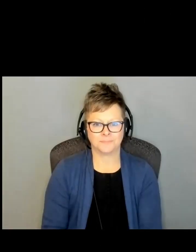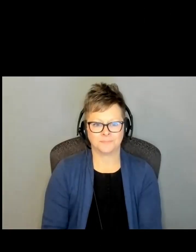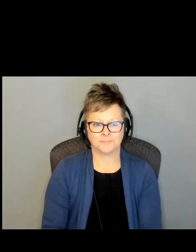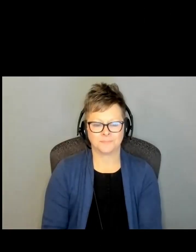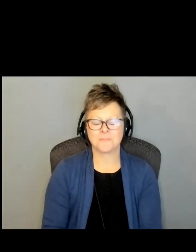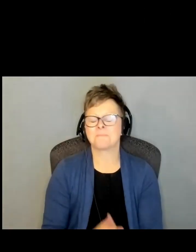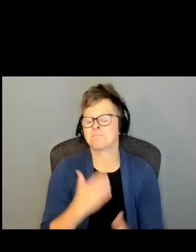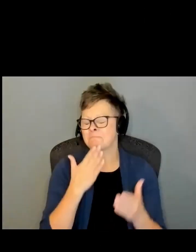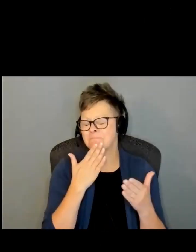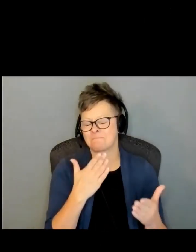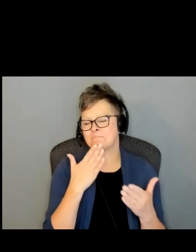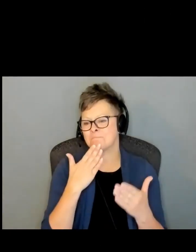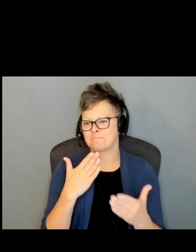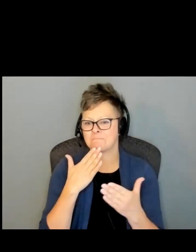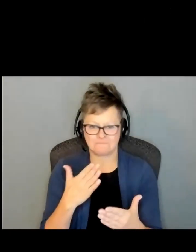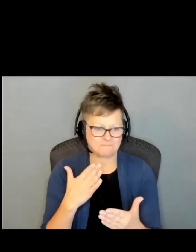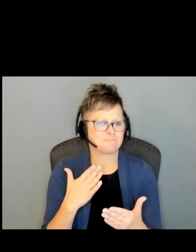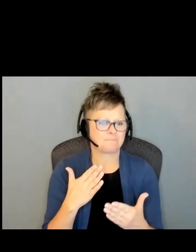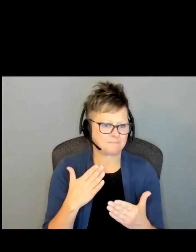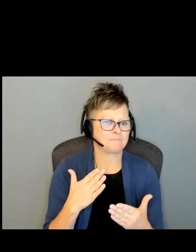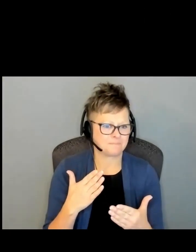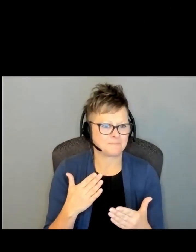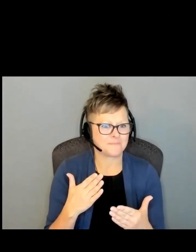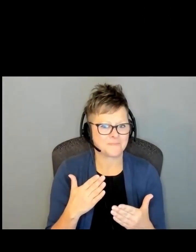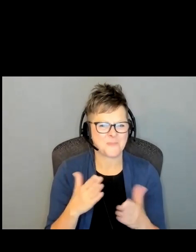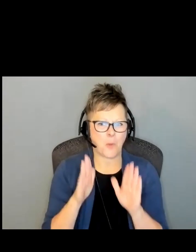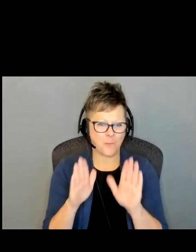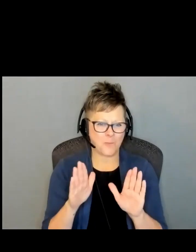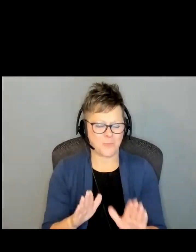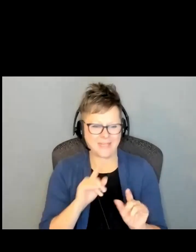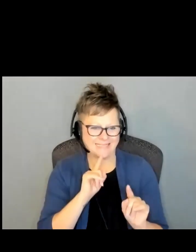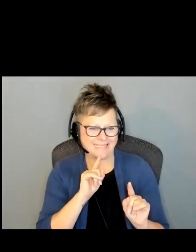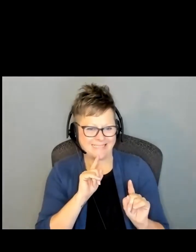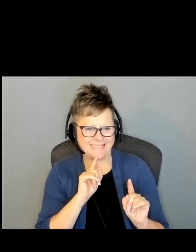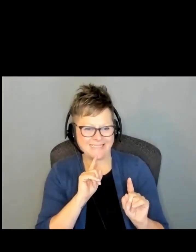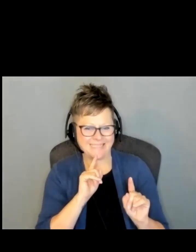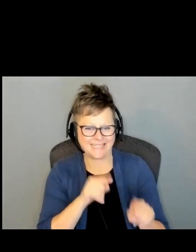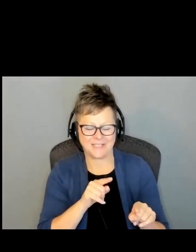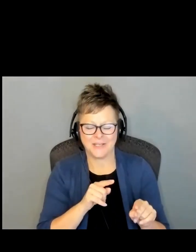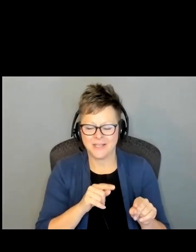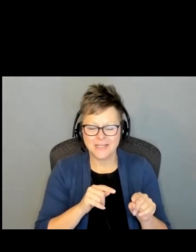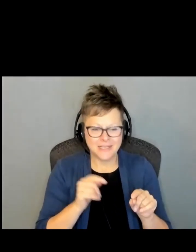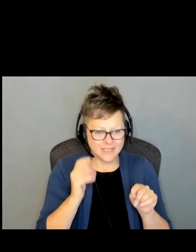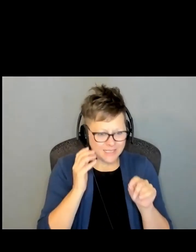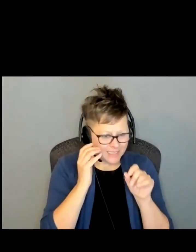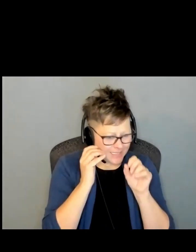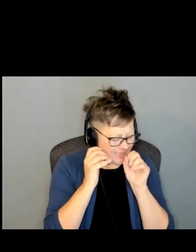Glad to have a pithy answer for this second question. Which helps with time.